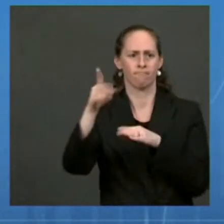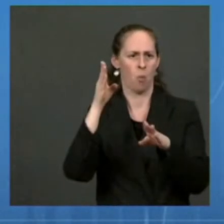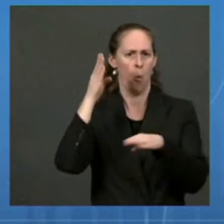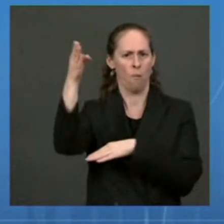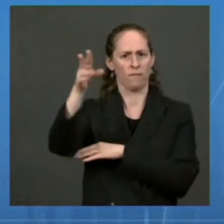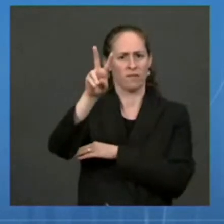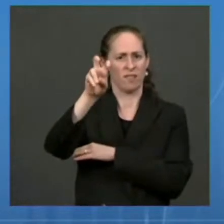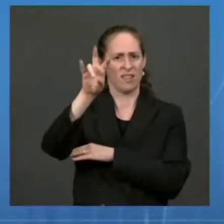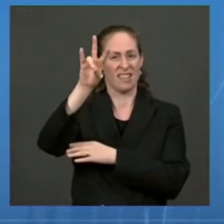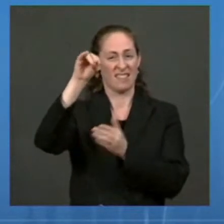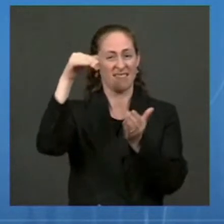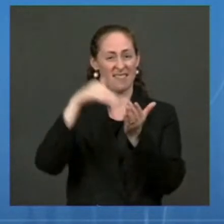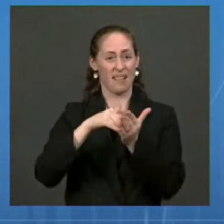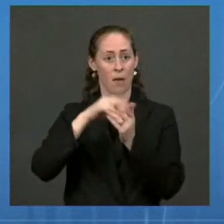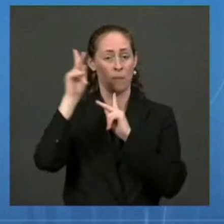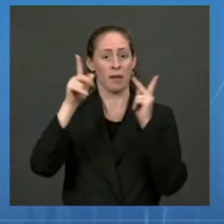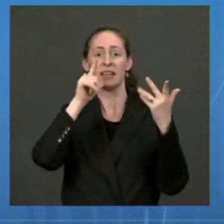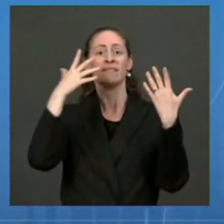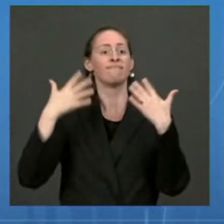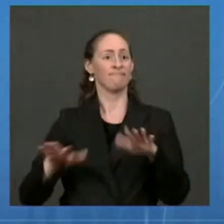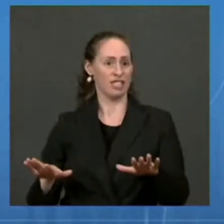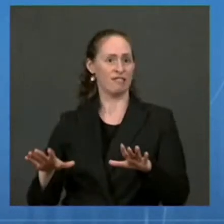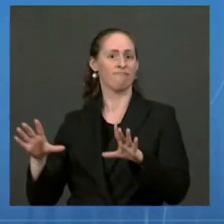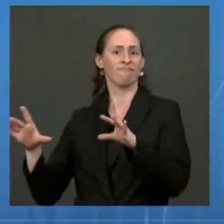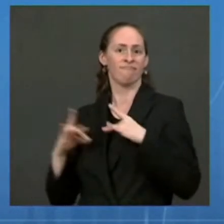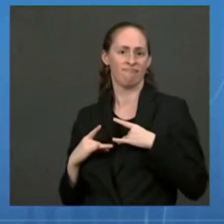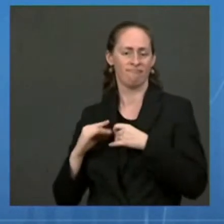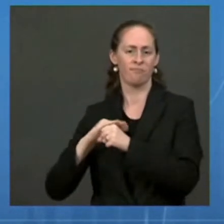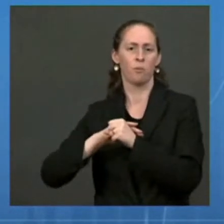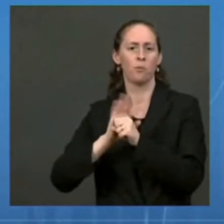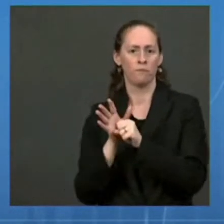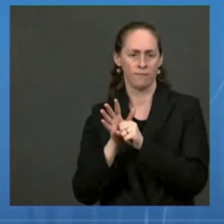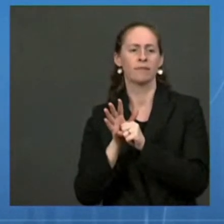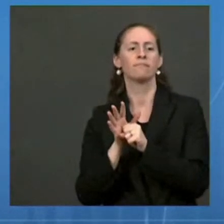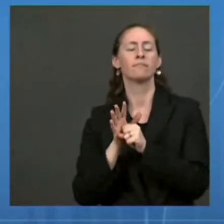PUBLISHED AND THIS IS ONLY ONE REPRESENTATIVE SIX MONTH RETROSPECTIVE COHORT OF OVER